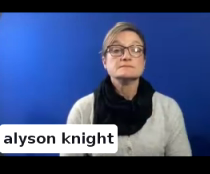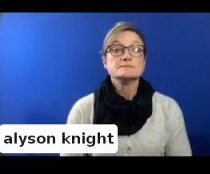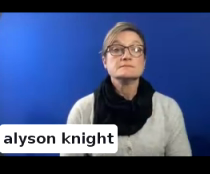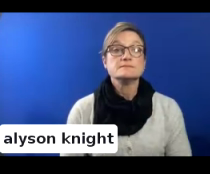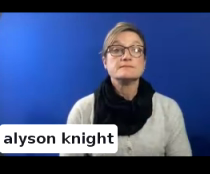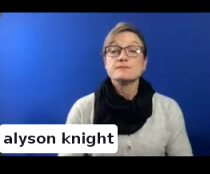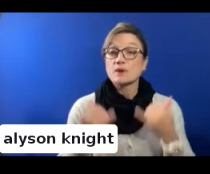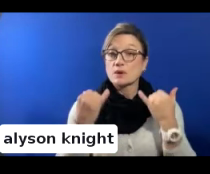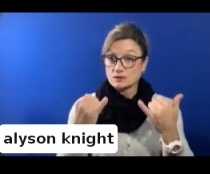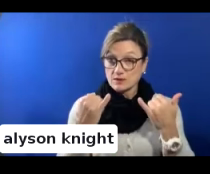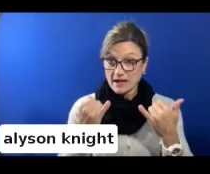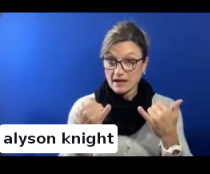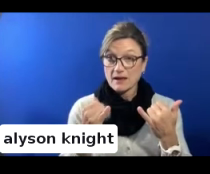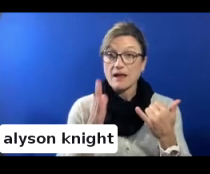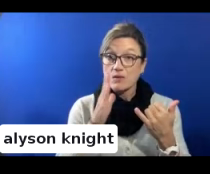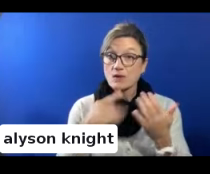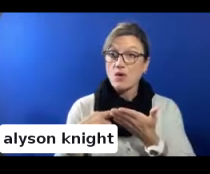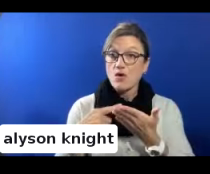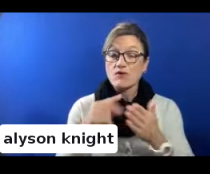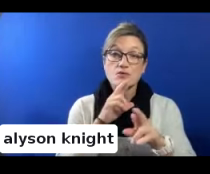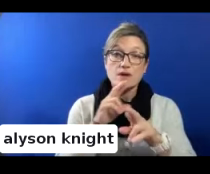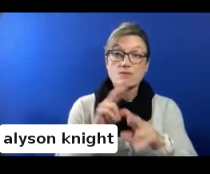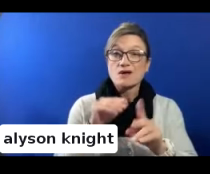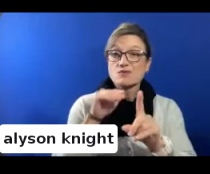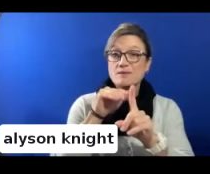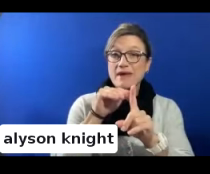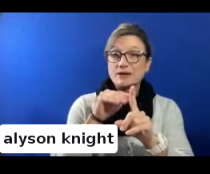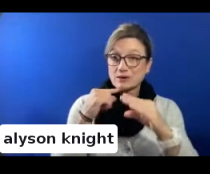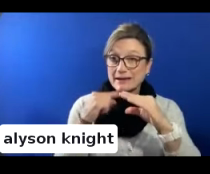Today, I'll be going over the report reminder emails, how to access